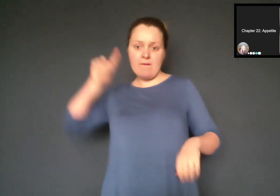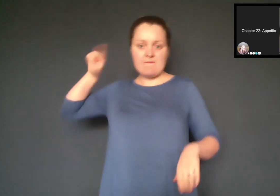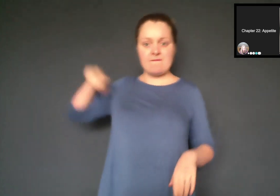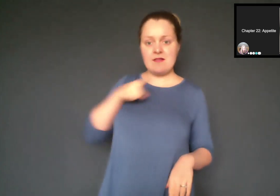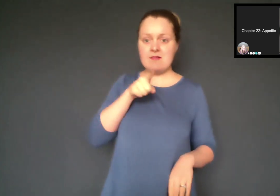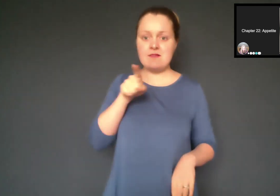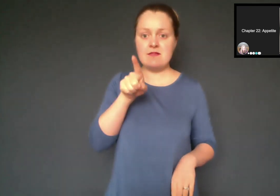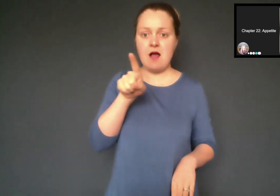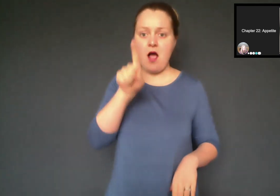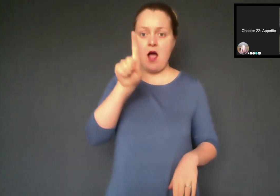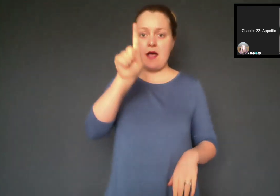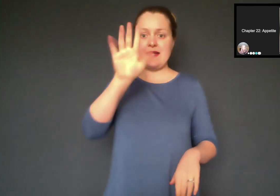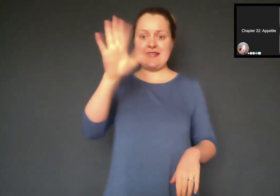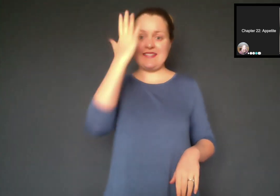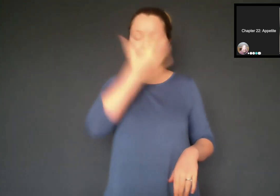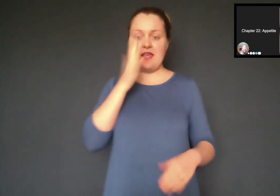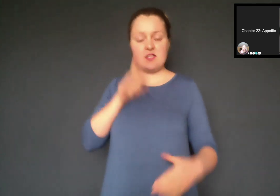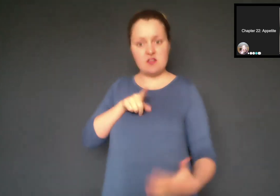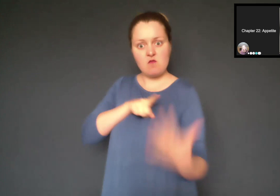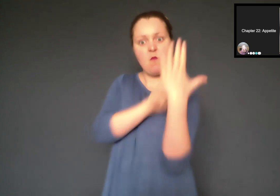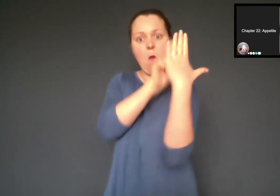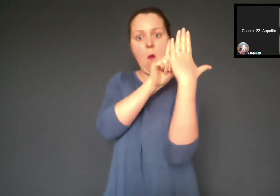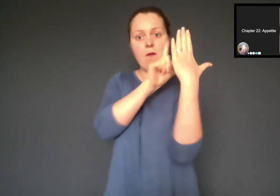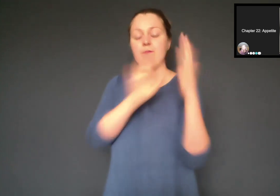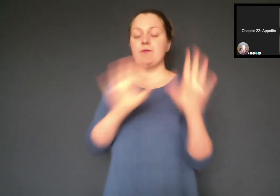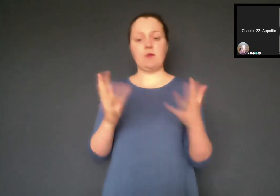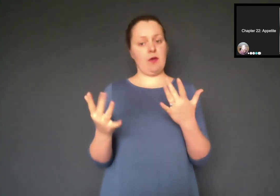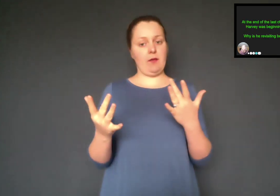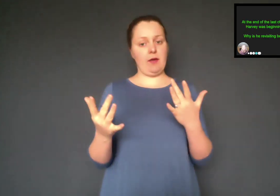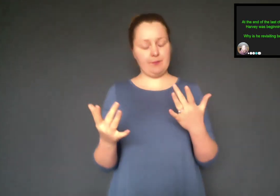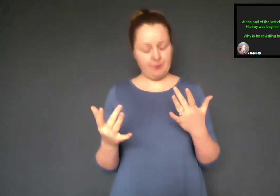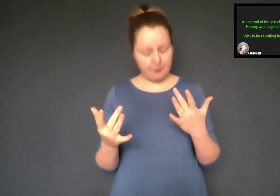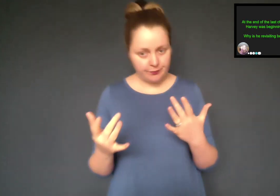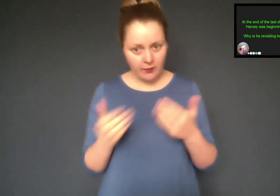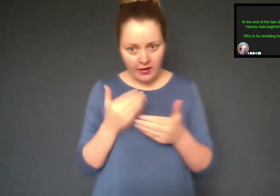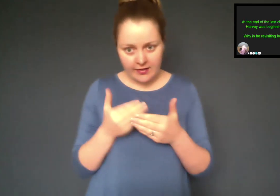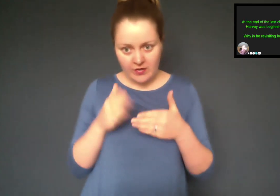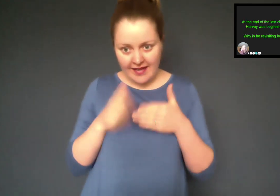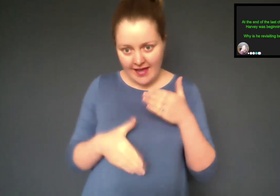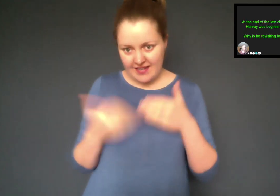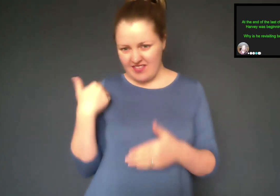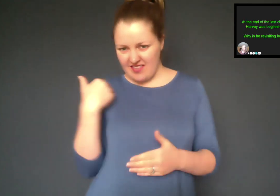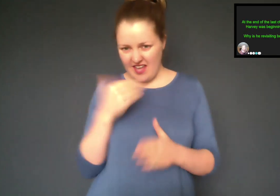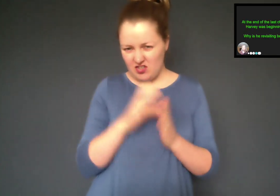with his hatred razor sharp okay wait so toward the end at the end of the last chapter it seemed